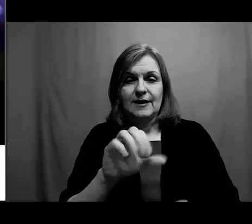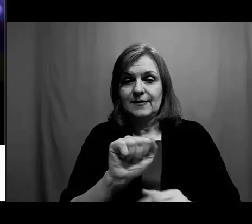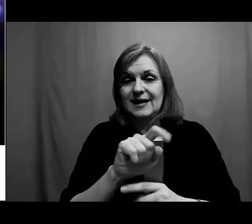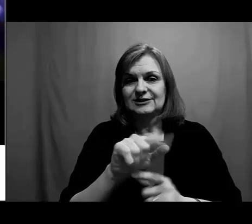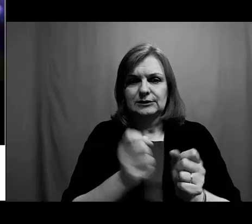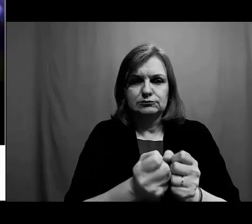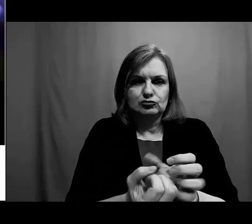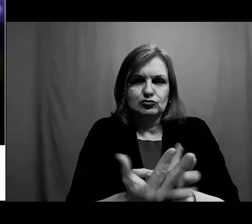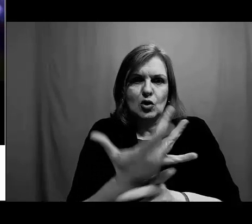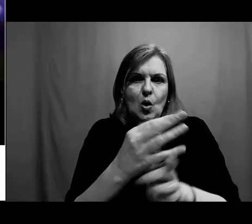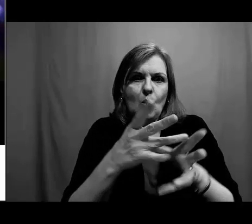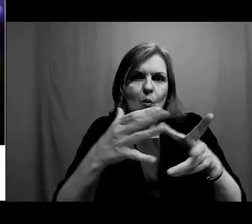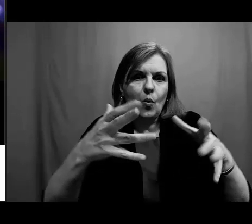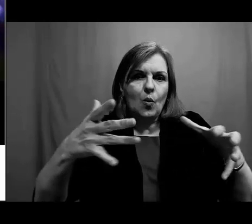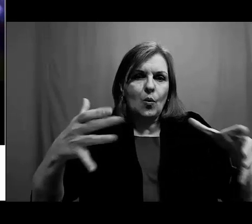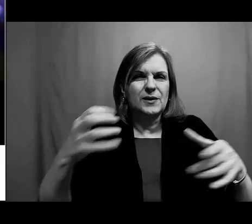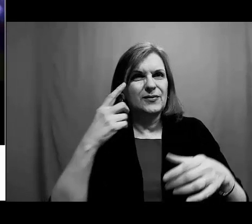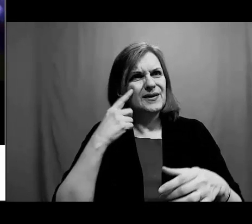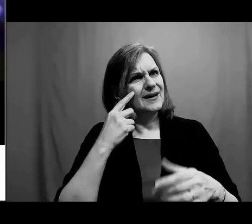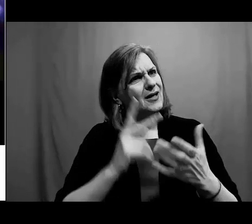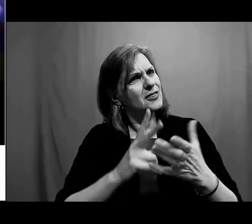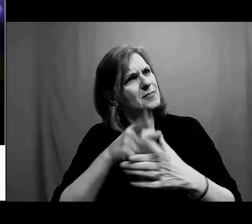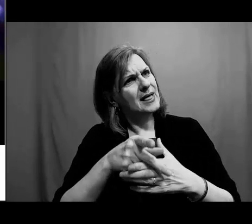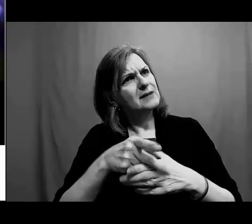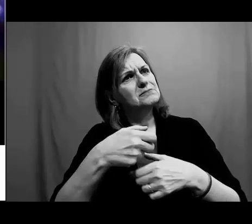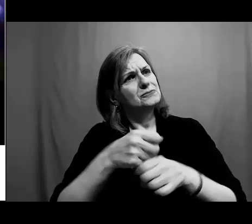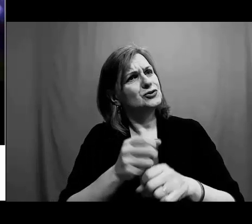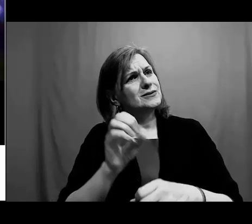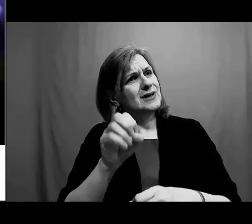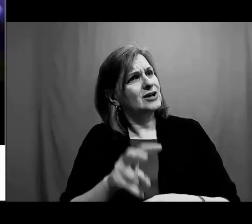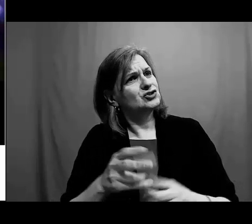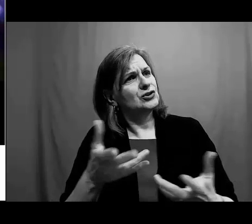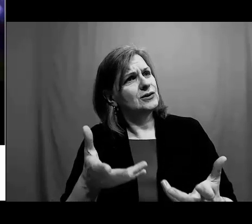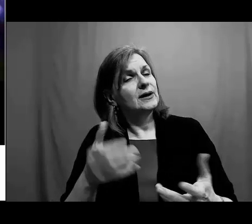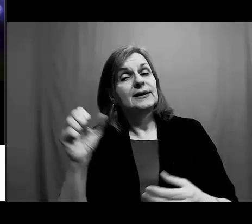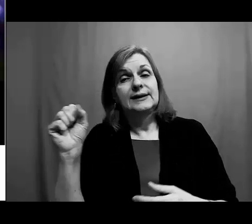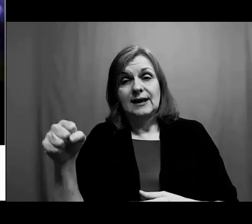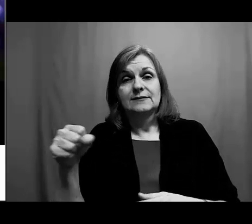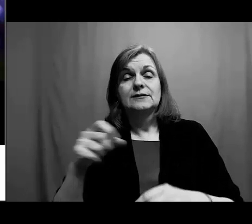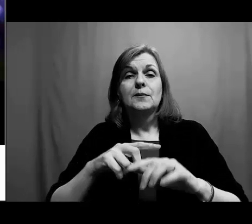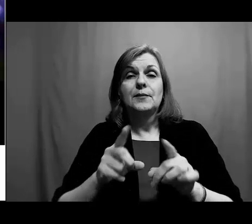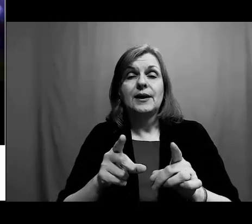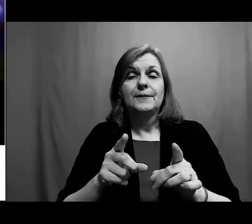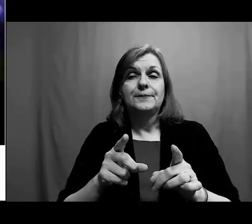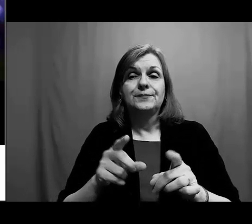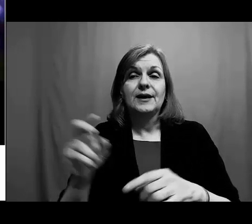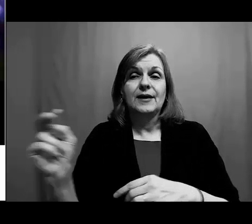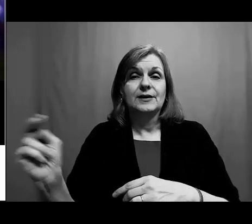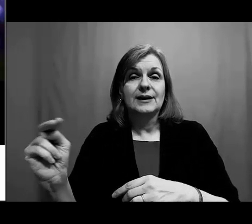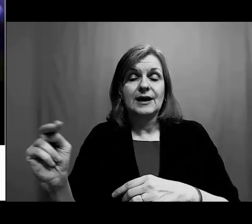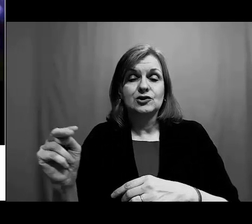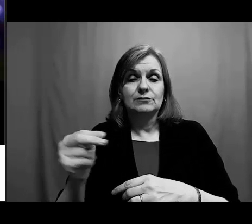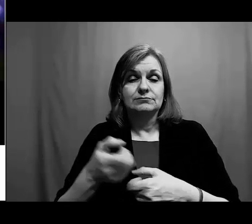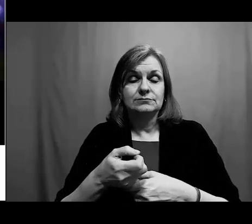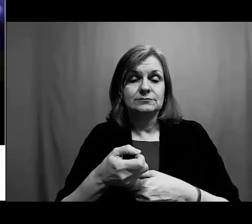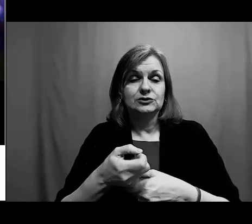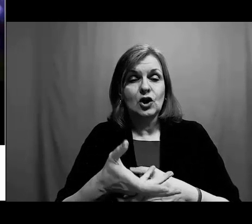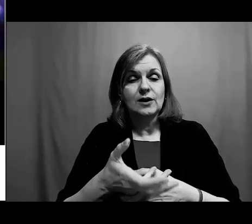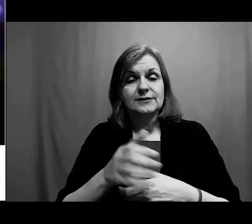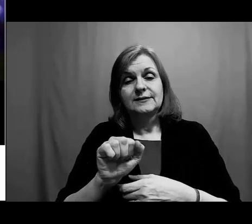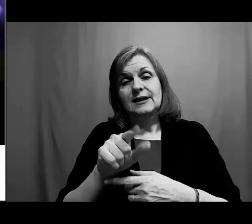and you might think "ok but algae is a plant - that should produce oxygen!" TRUE! but the problem is the nitrogen makes the algae